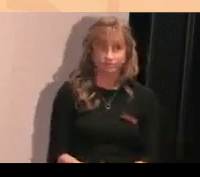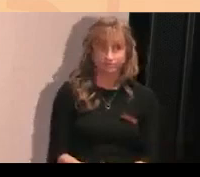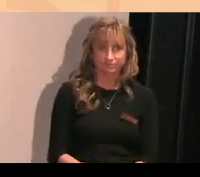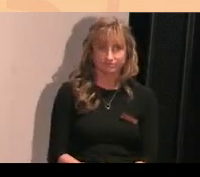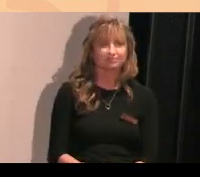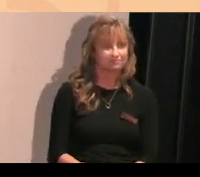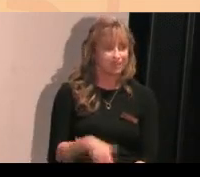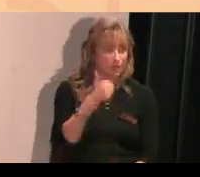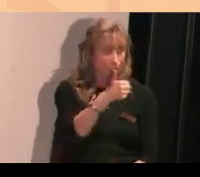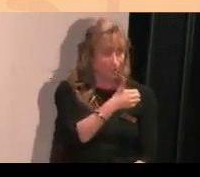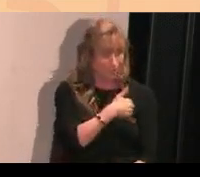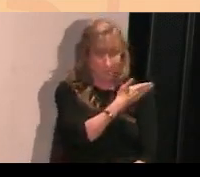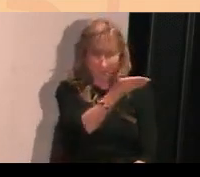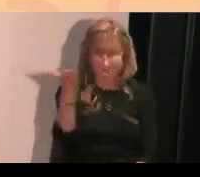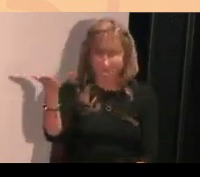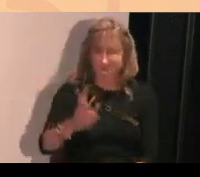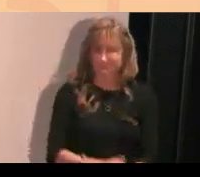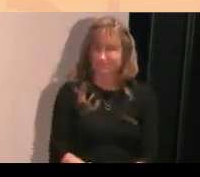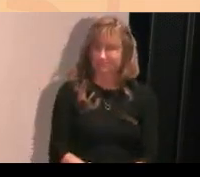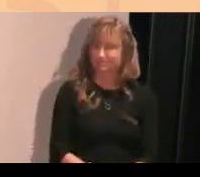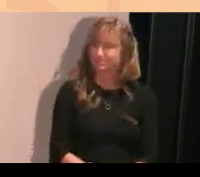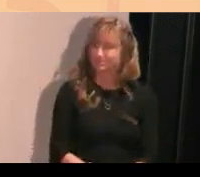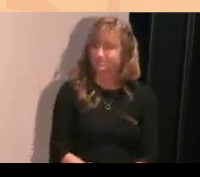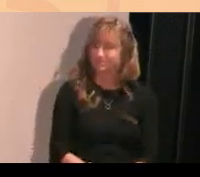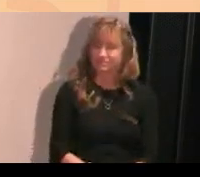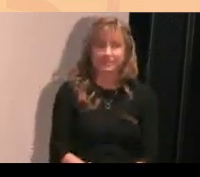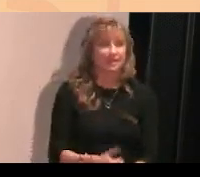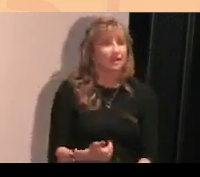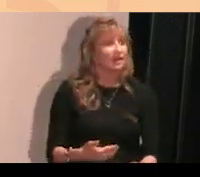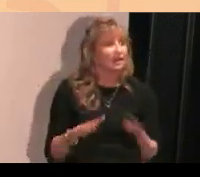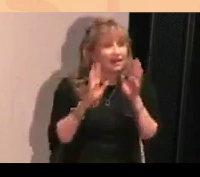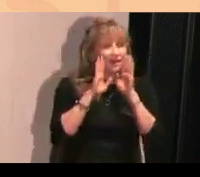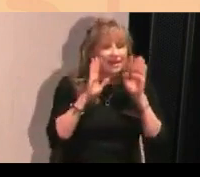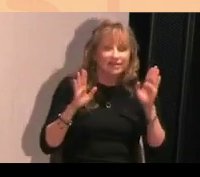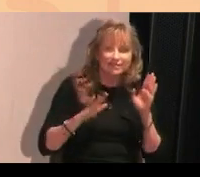good morning everyone how lovely is it to catch up with everyone